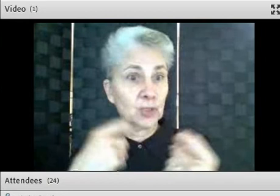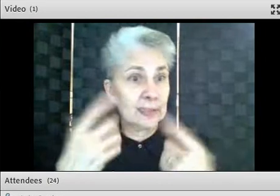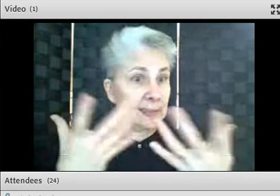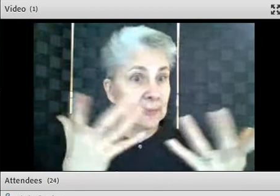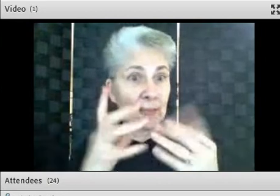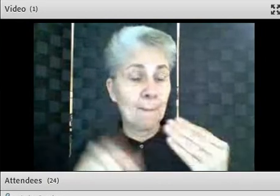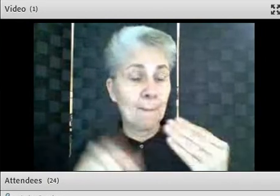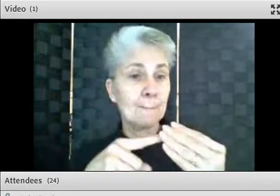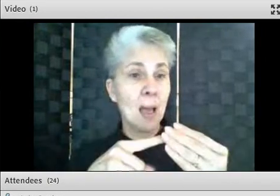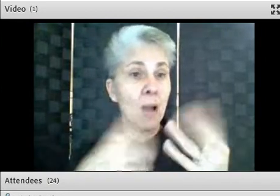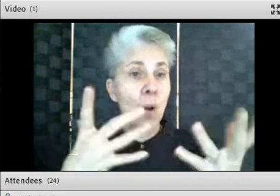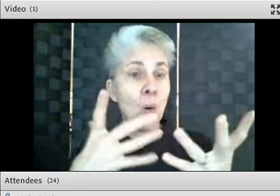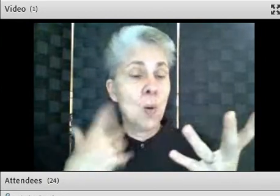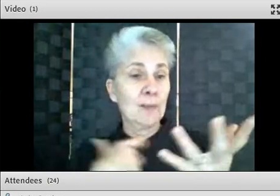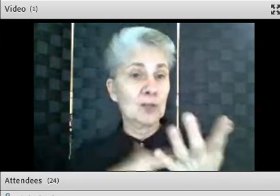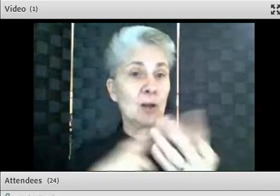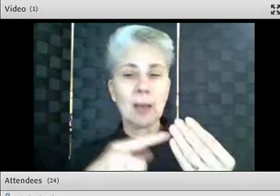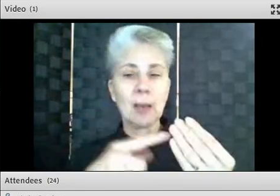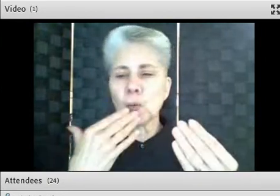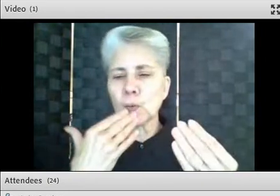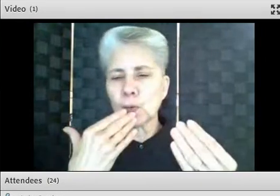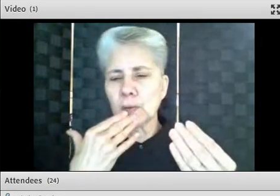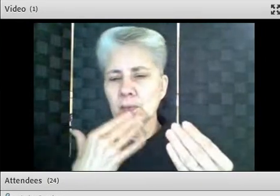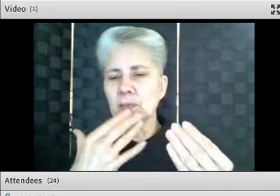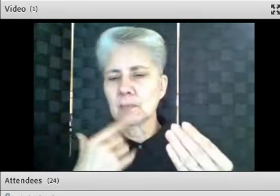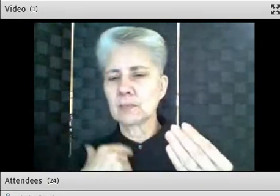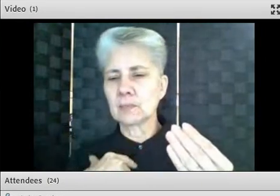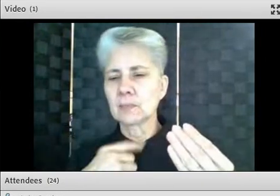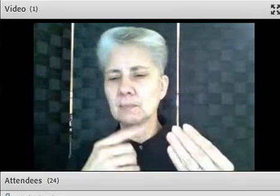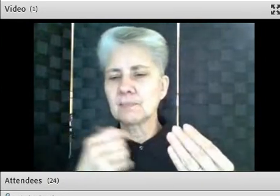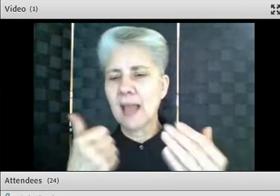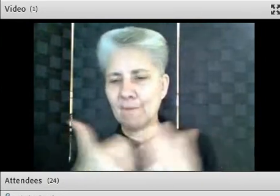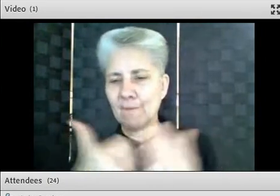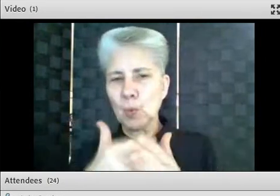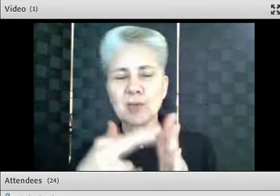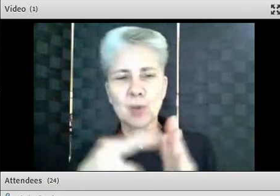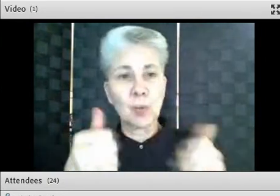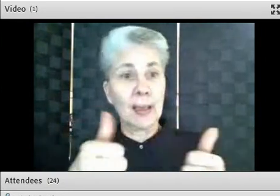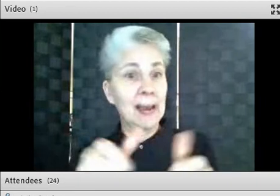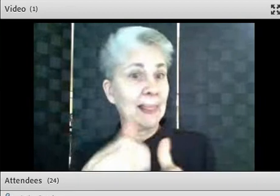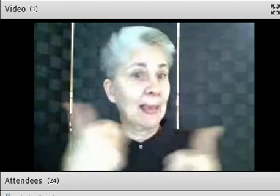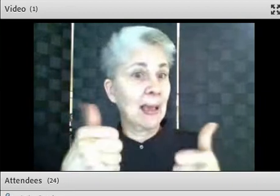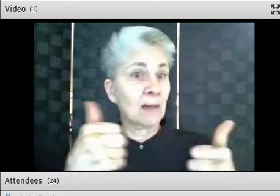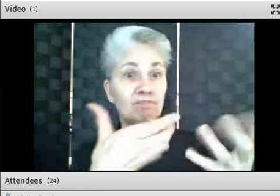Any questions about what we've talked about? Okay, good, we already have some registrants, yay.